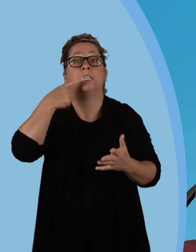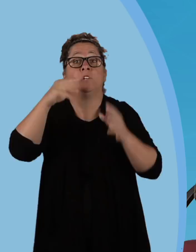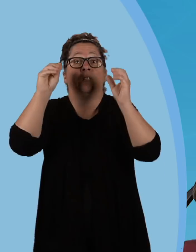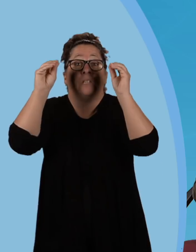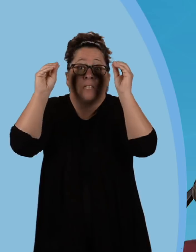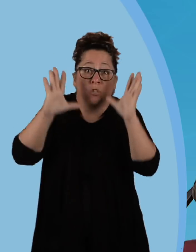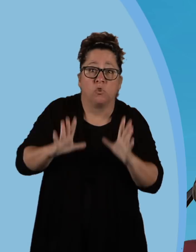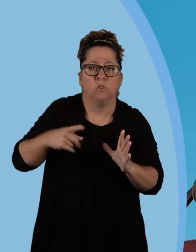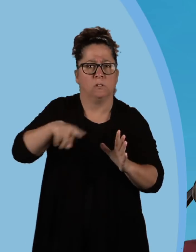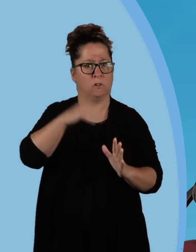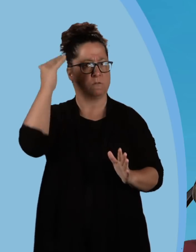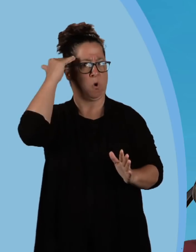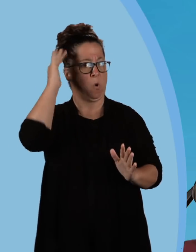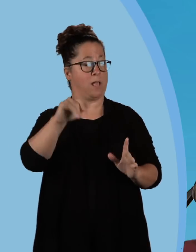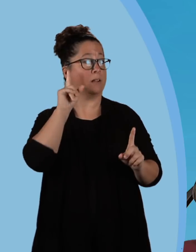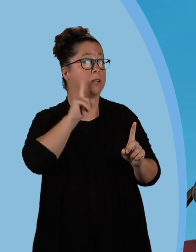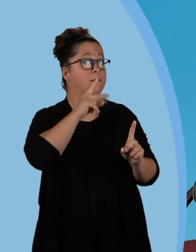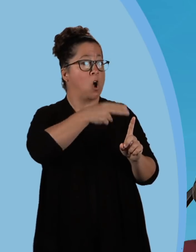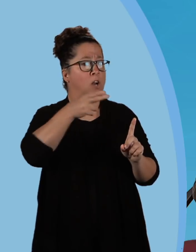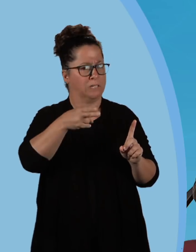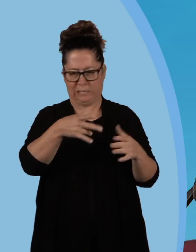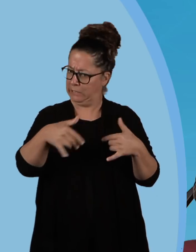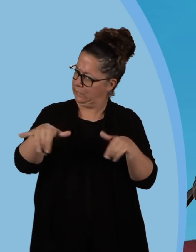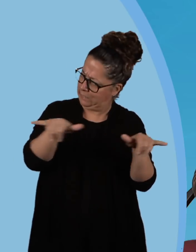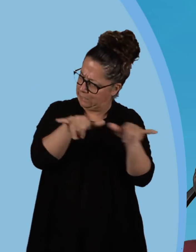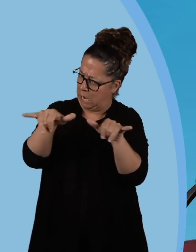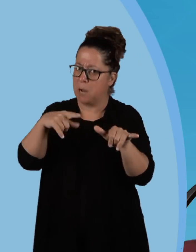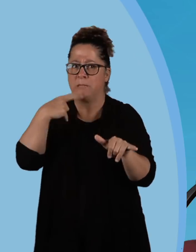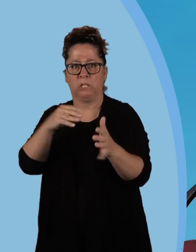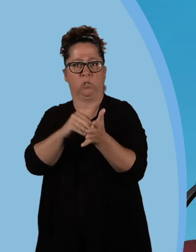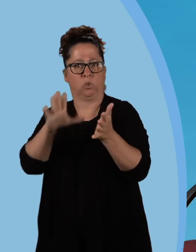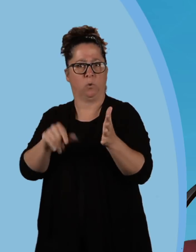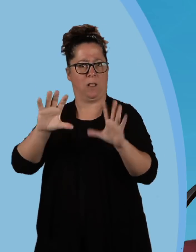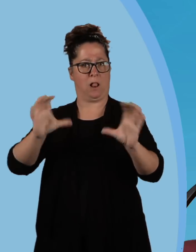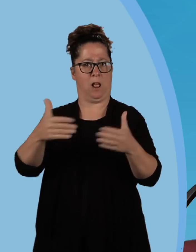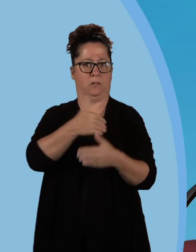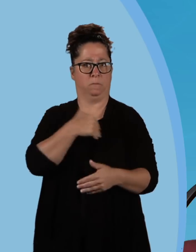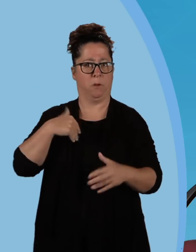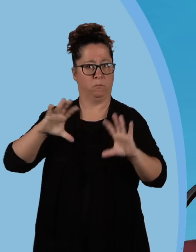acknowledge that that deaf or hard of hearing student is a member of his or her class.